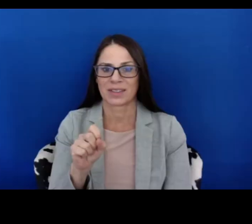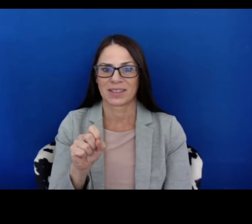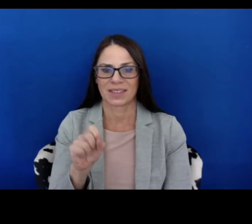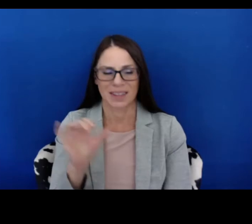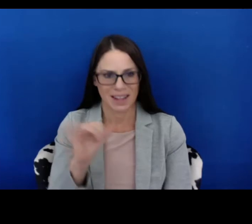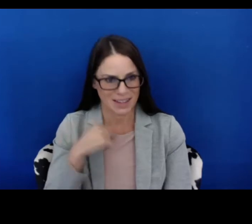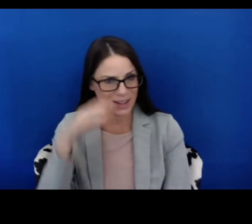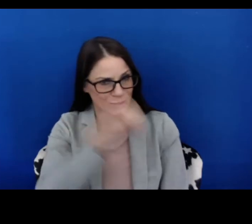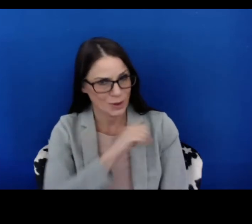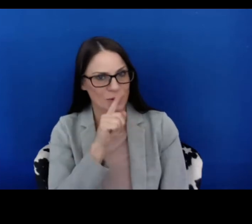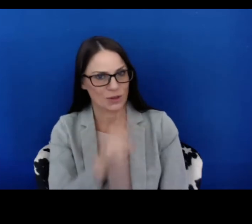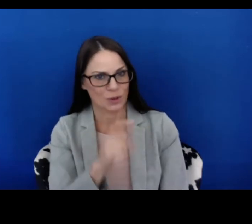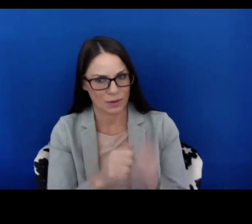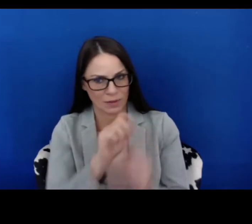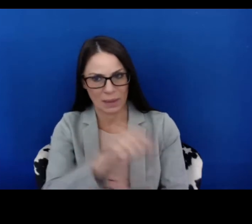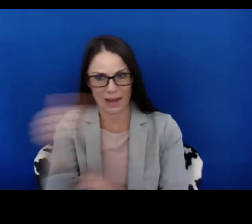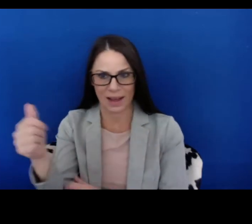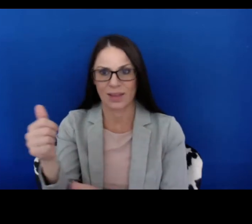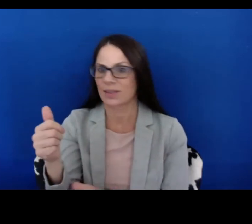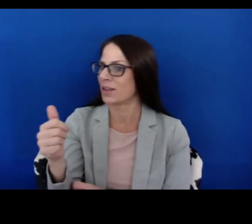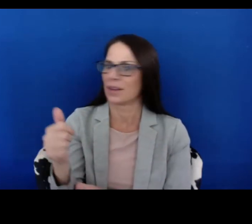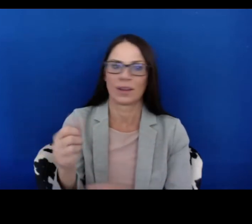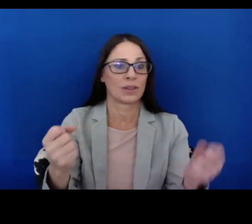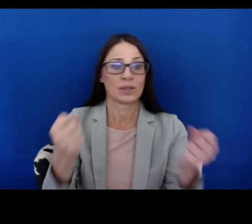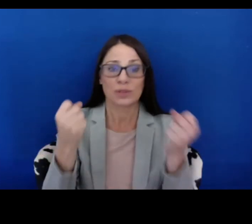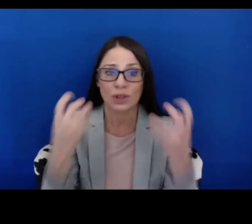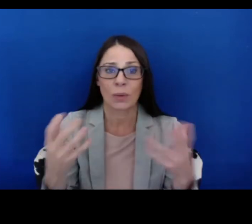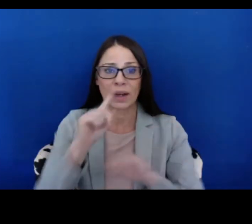everybody else. 15:48:47 So many questions are rising in my